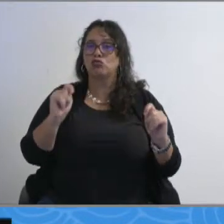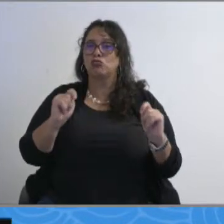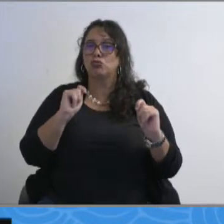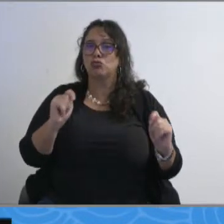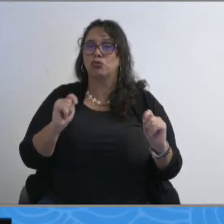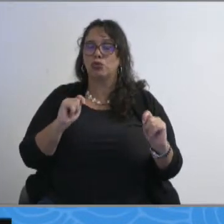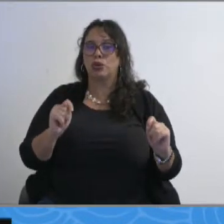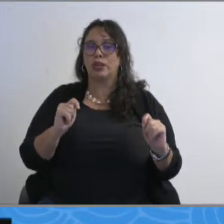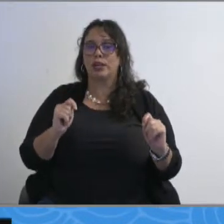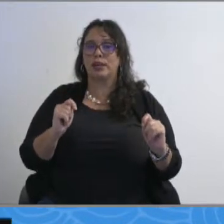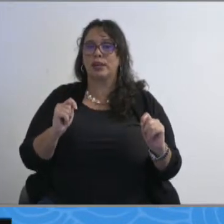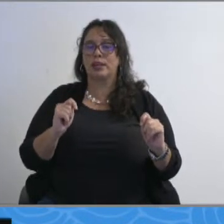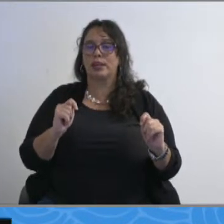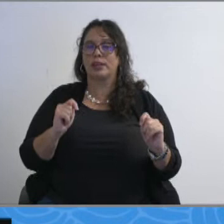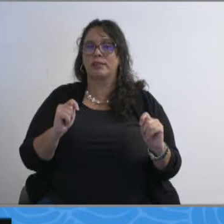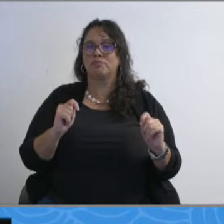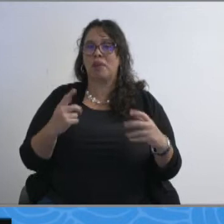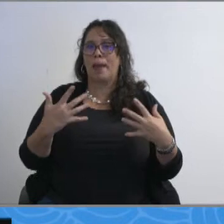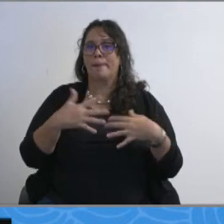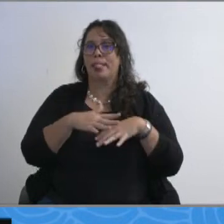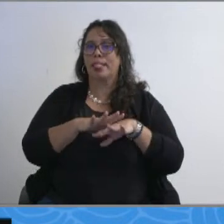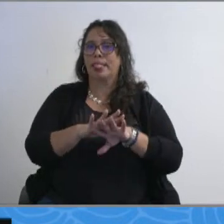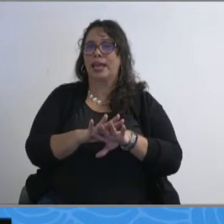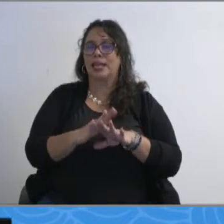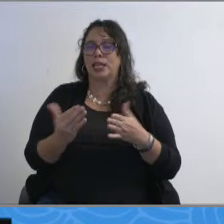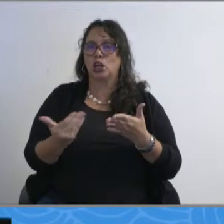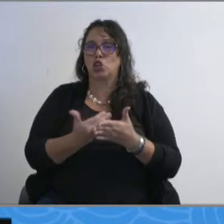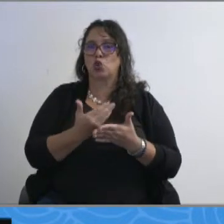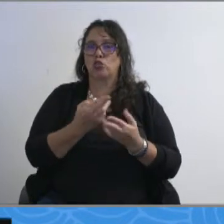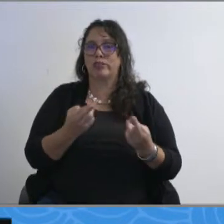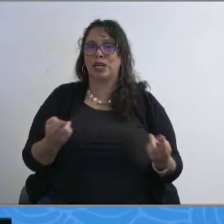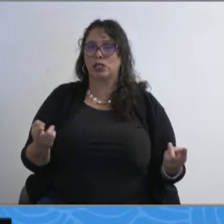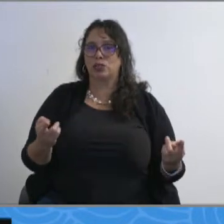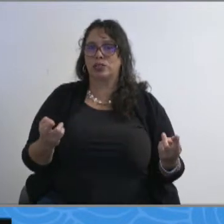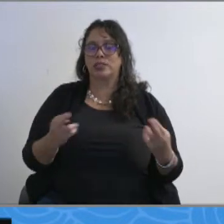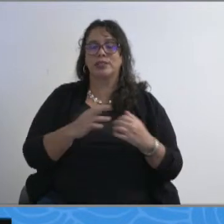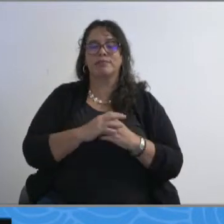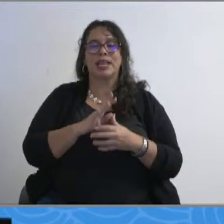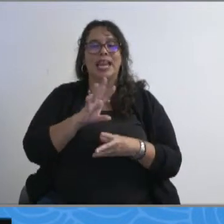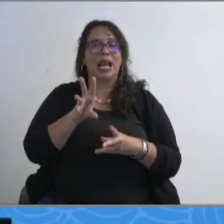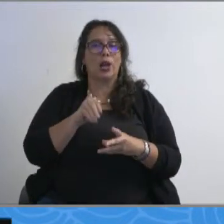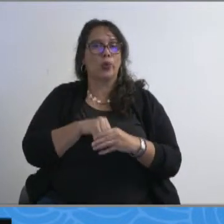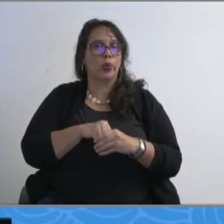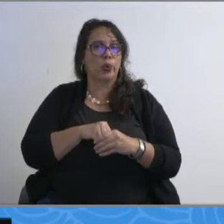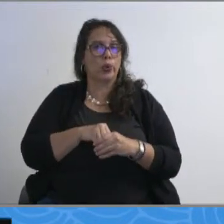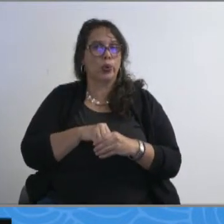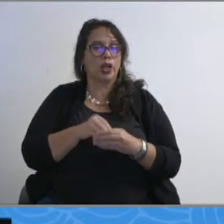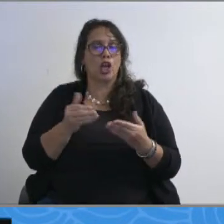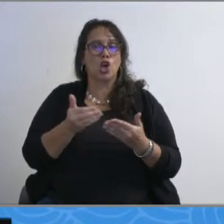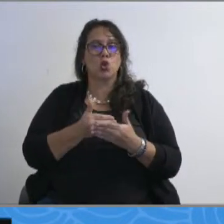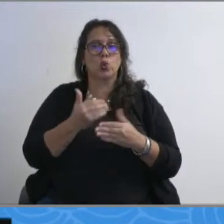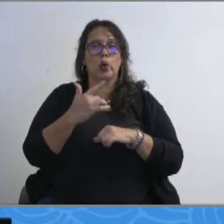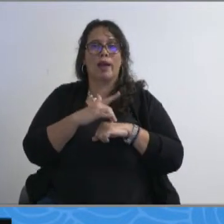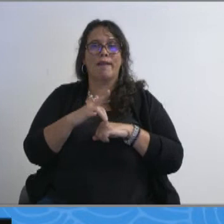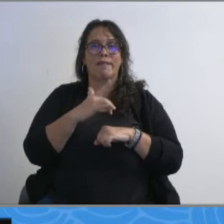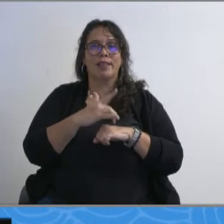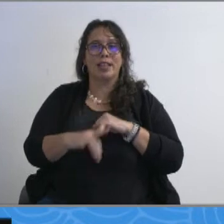by blending some new resources. And those resources include newly available pandemic